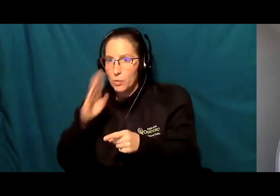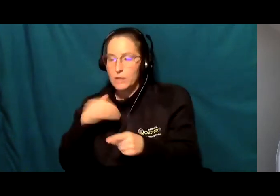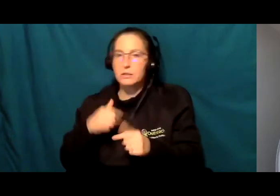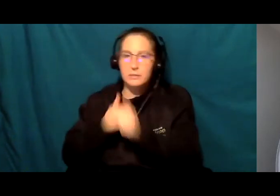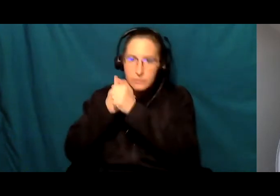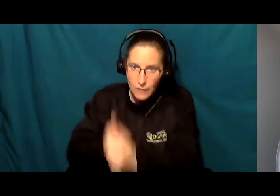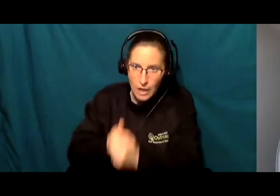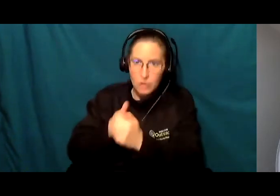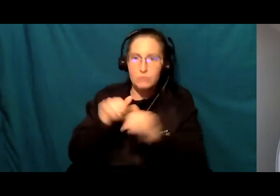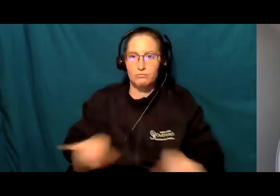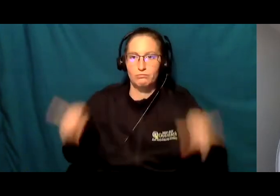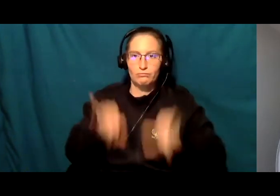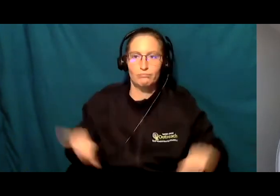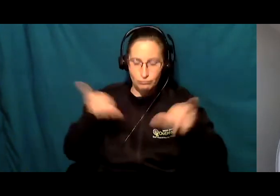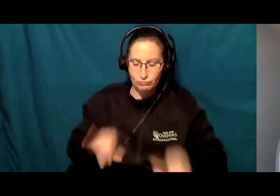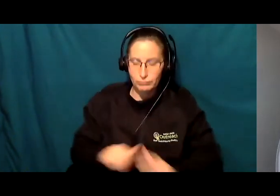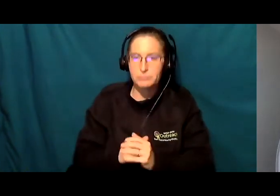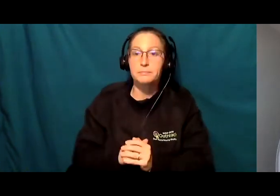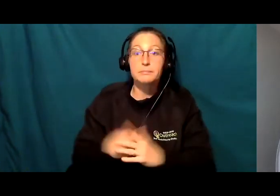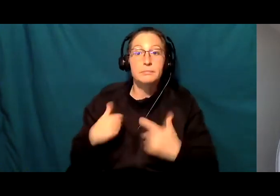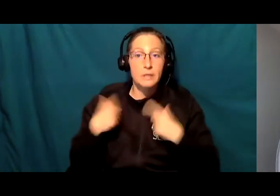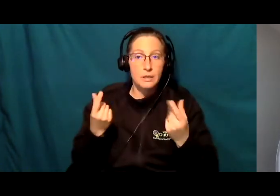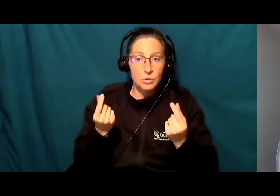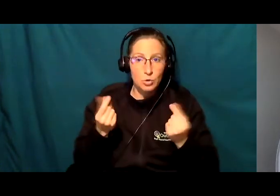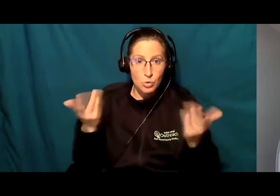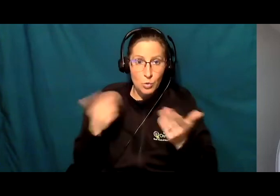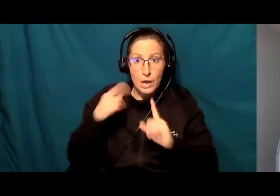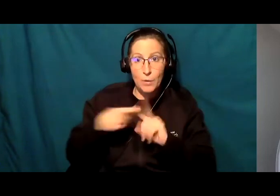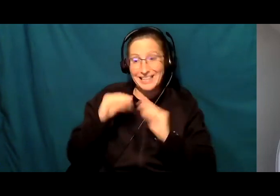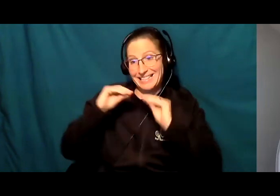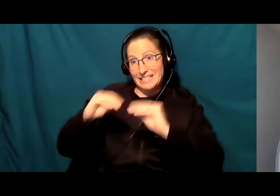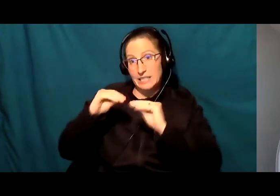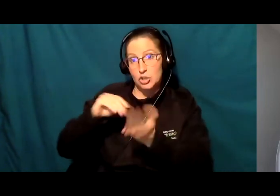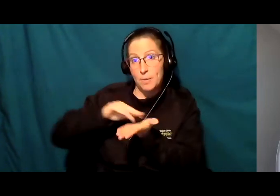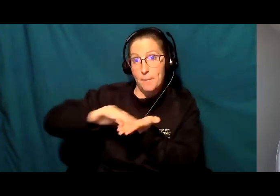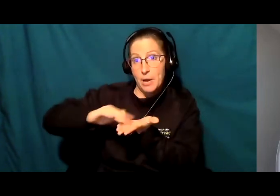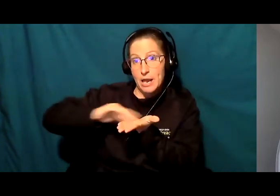So one of the things that I'm doing while I'm teaching Braille is I first teach the concept.